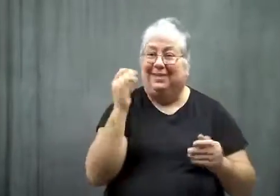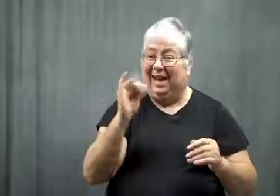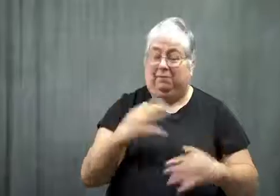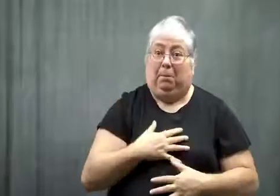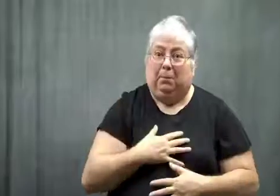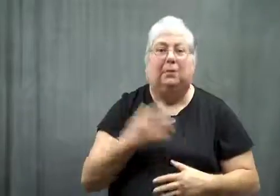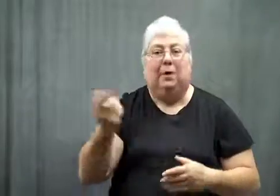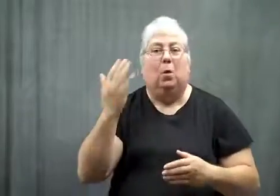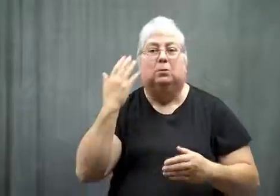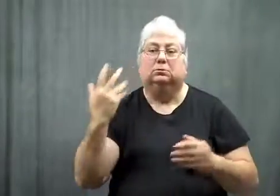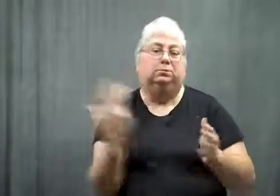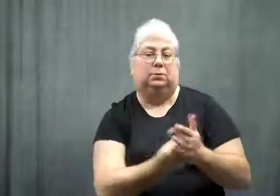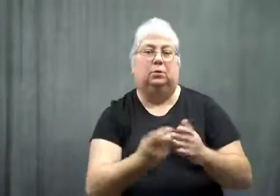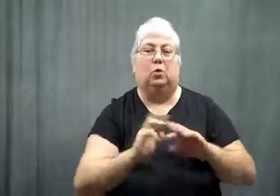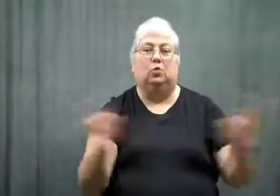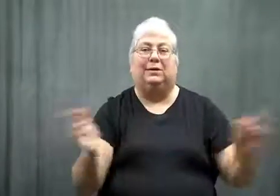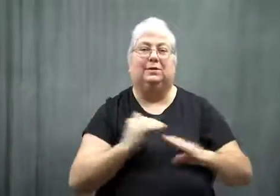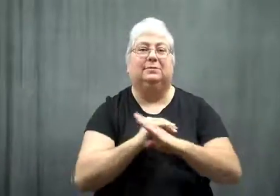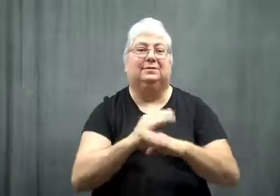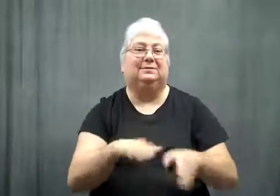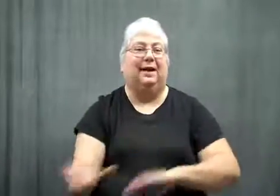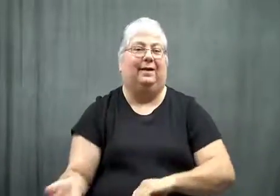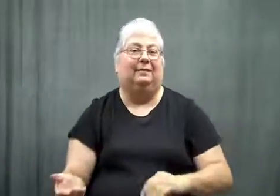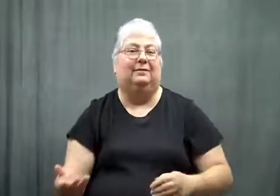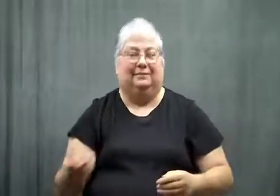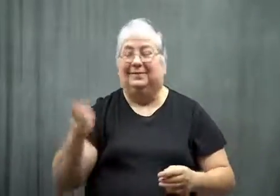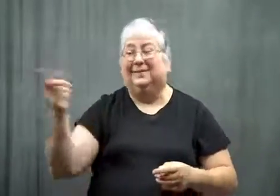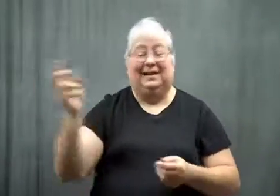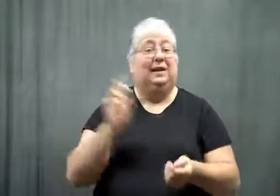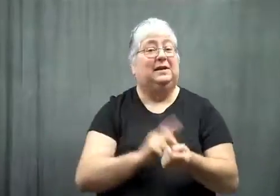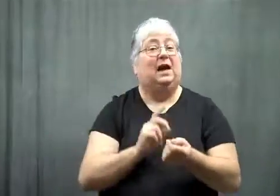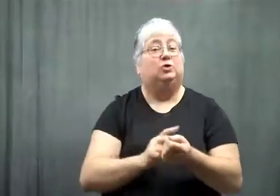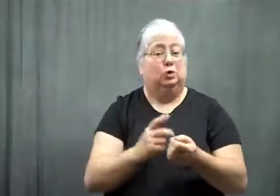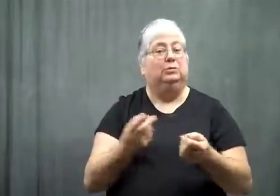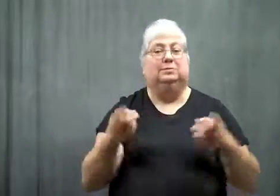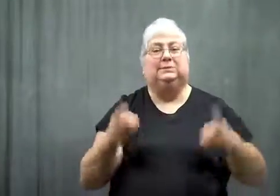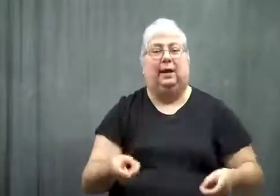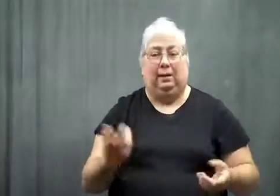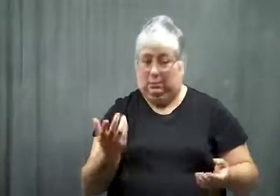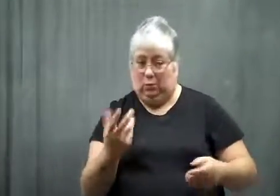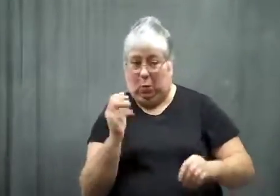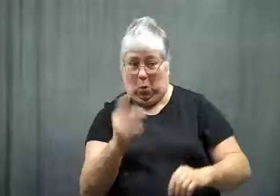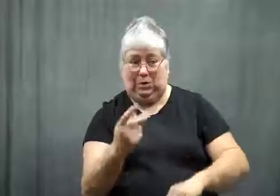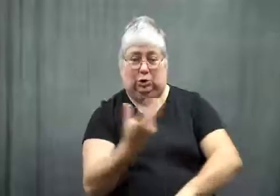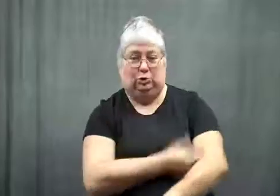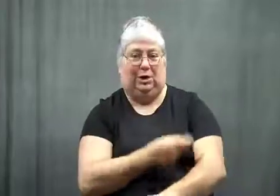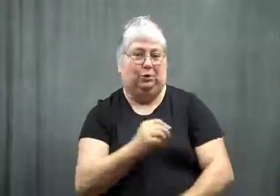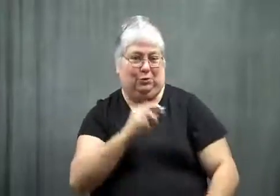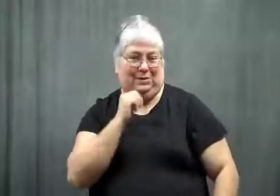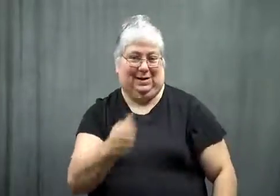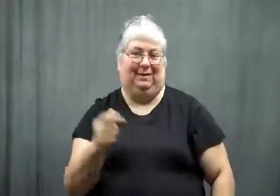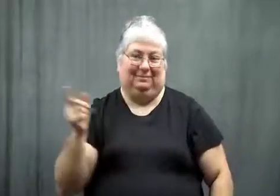In case of a serious reaction, the doctor can give an injection and save the person's life.